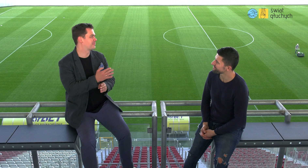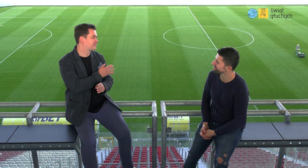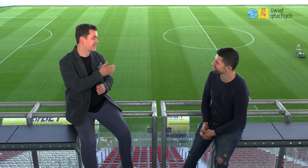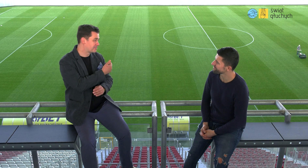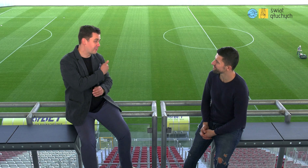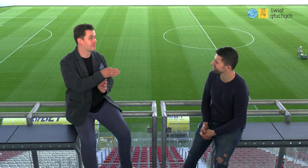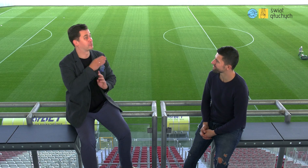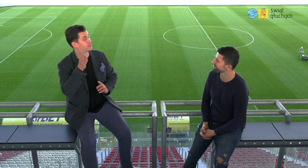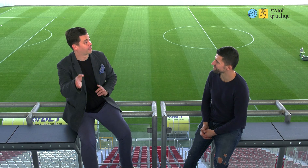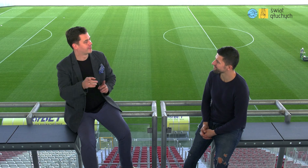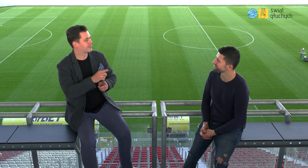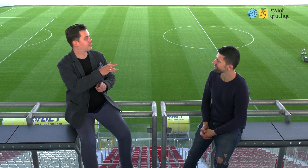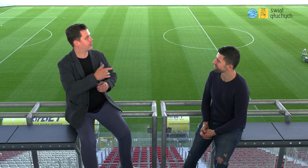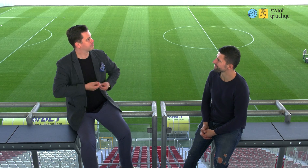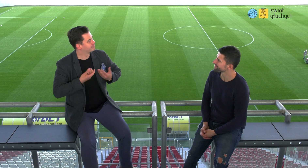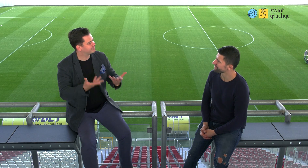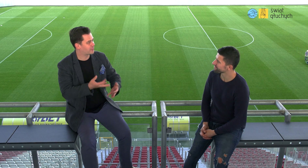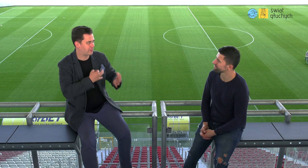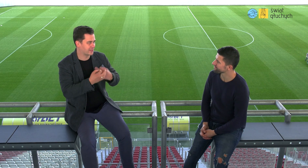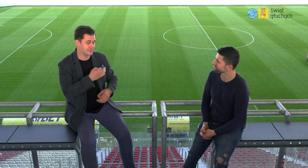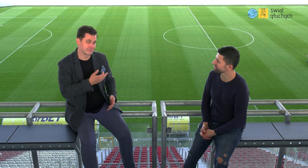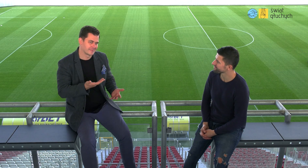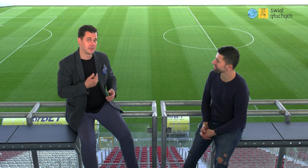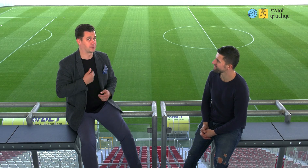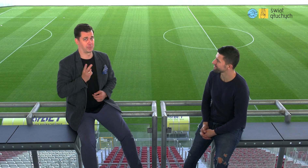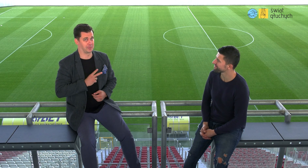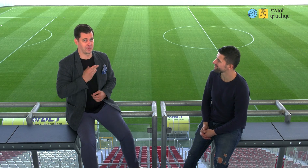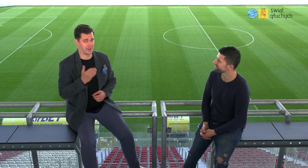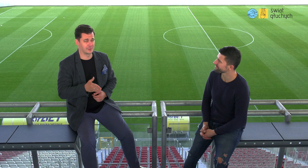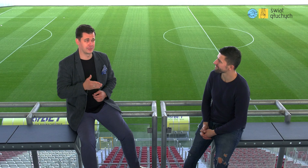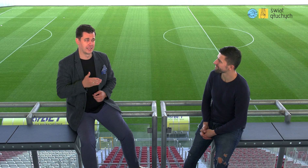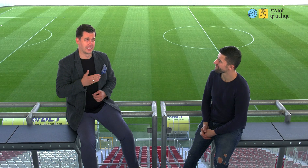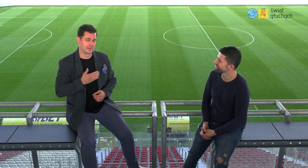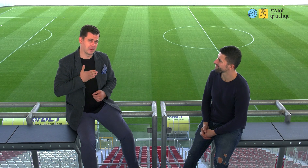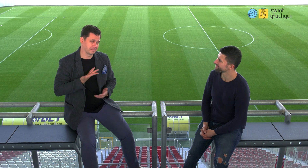Those from the past. About the emotions of the future. I enjoyed it very much.